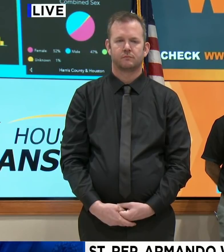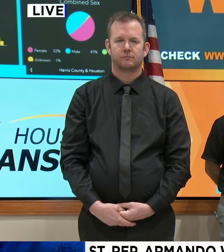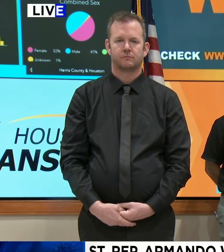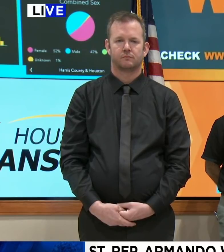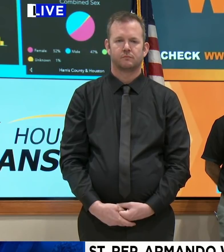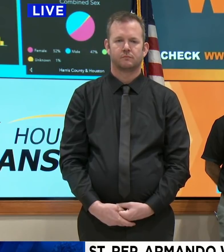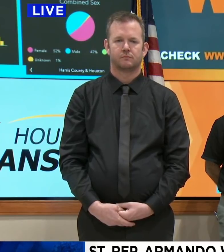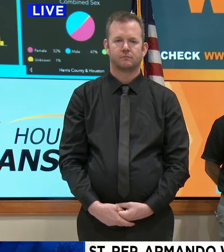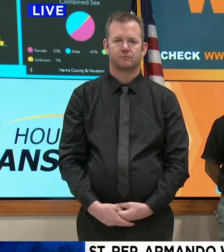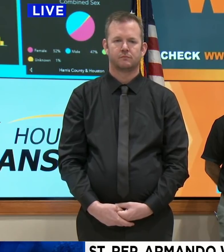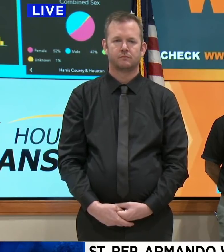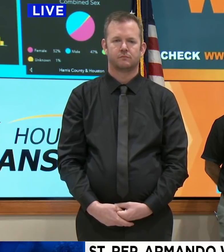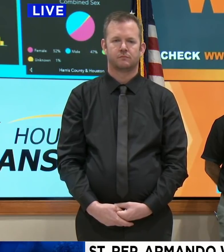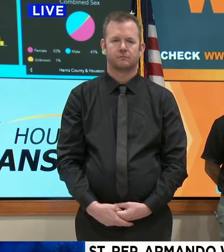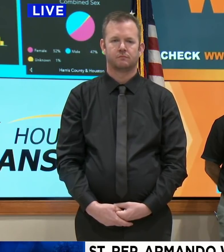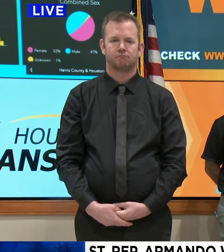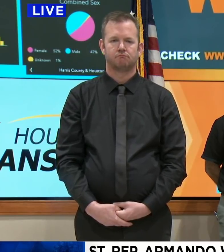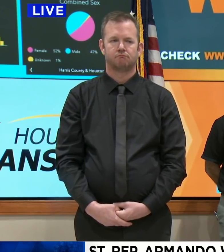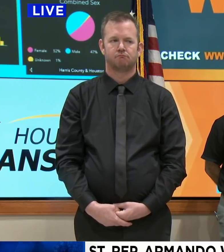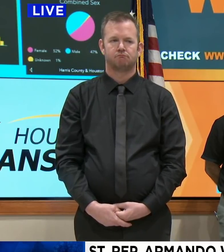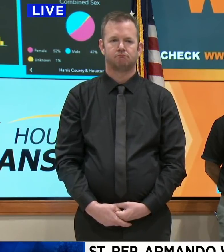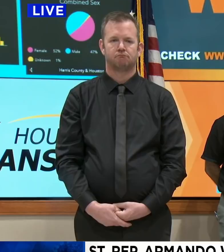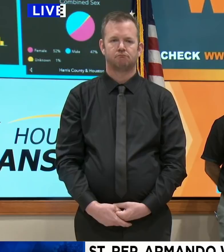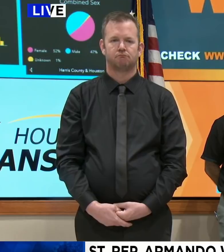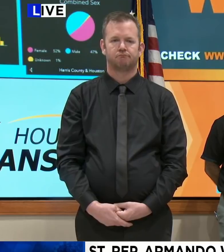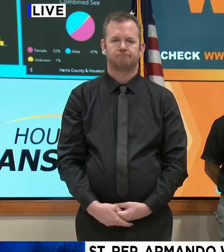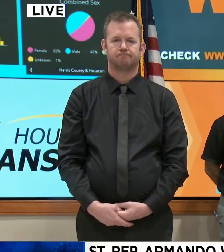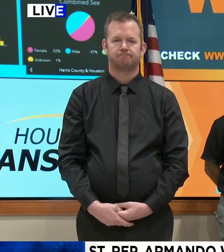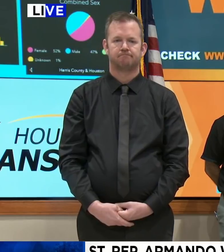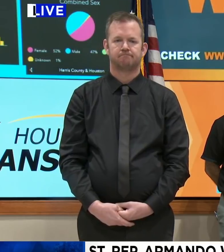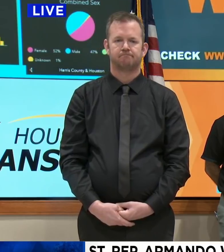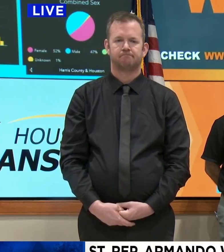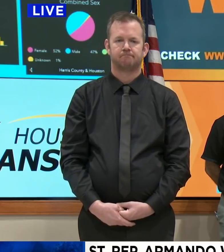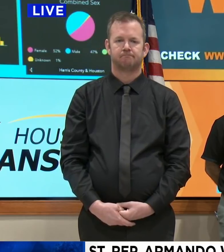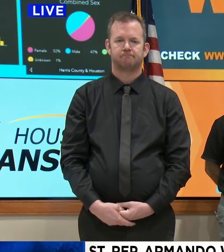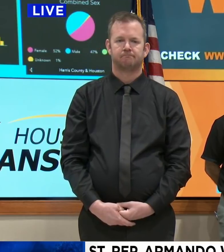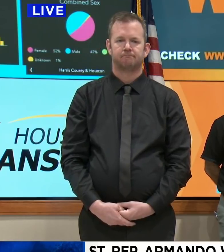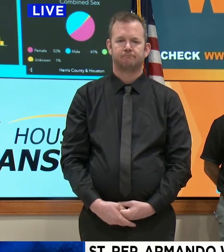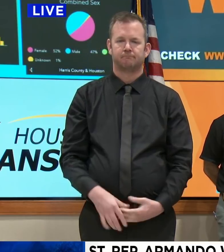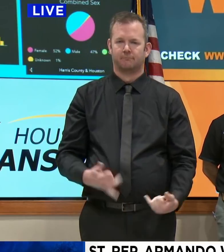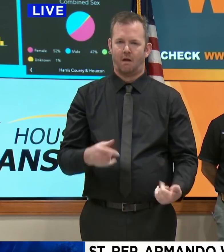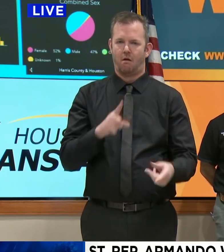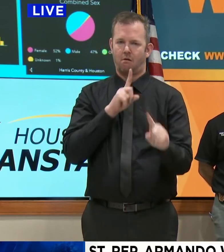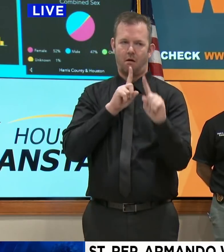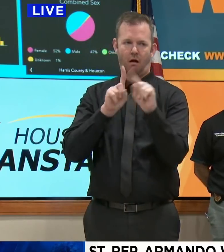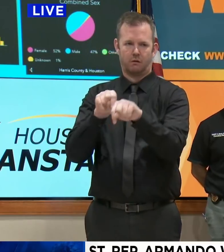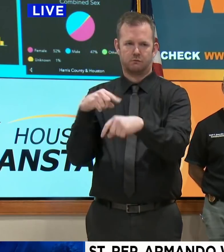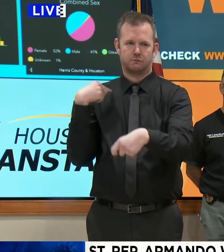coming in that there was no shortage of I see you beds or shortage of I see you beds or ventilator so very encouraging ventilator so very encouraging signs. Coming from the city of signs. Coming from the city of Houston as well last week Houston as well last week Christine, yes, certainly